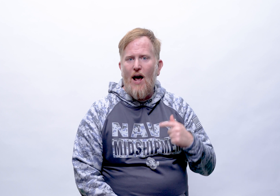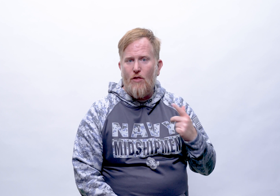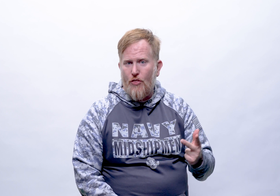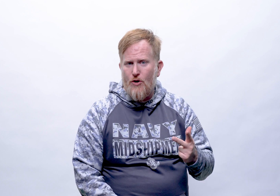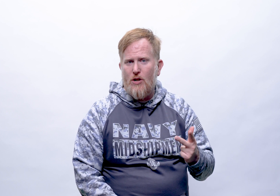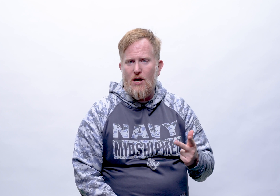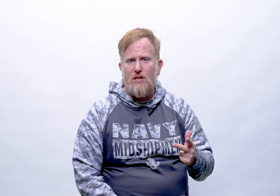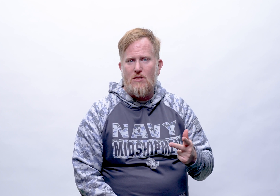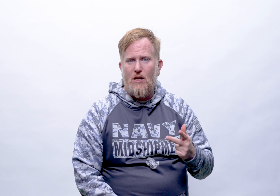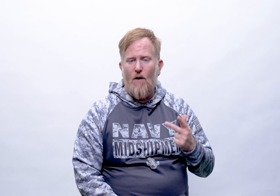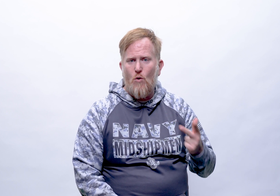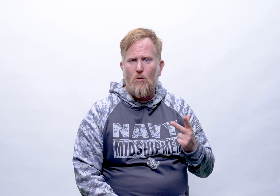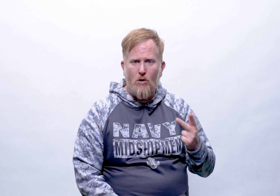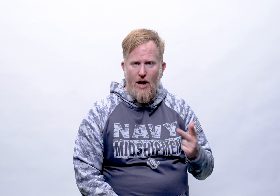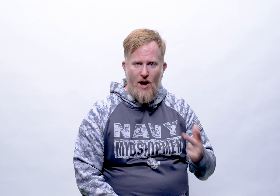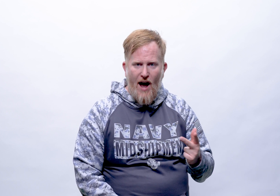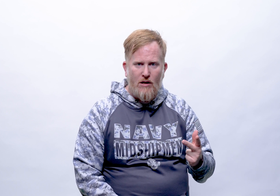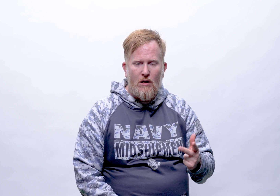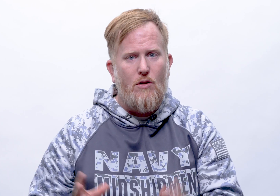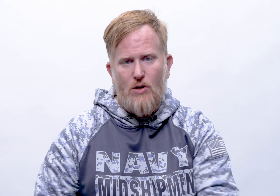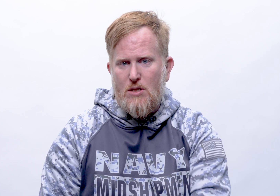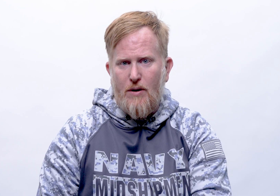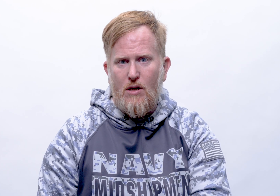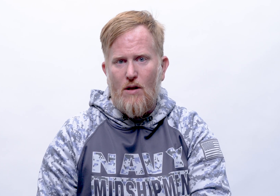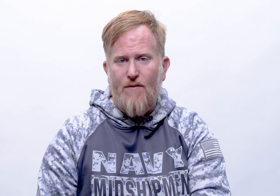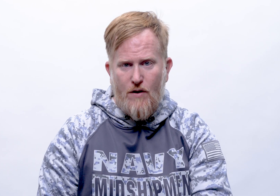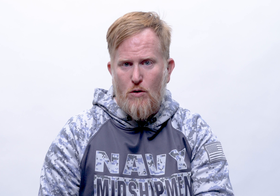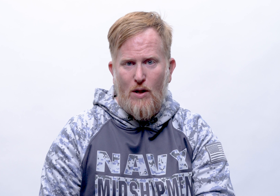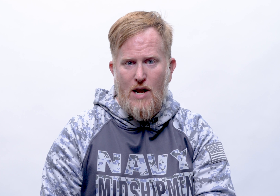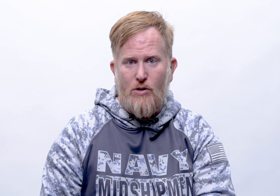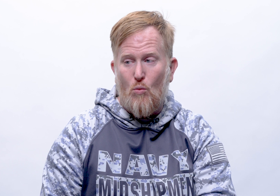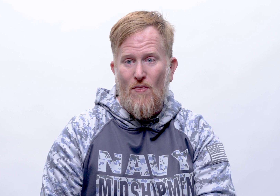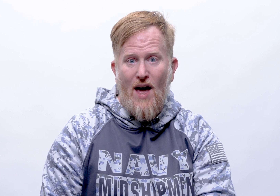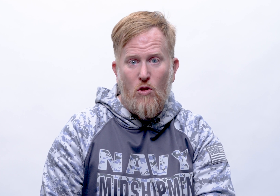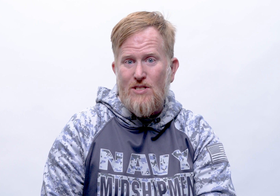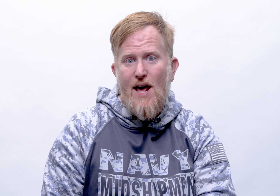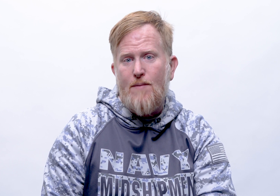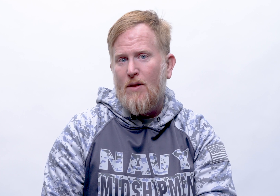The third is the Affordable Care Act. There needs to be effective communication. And what that looks like